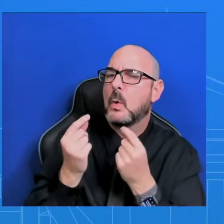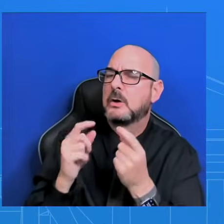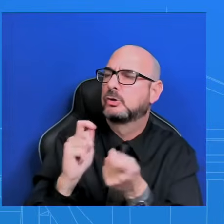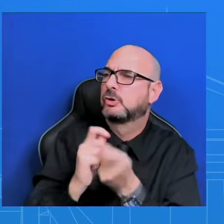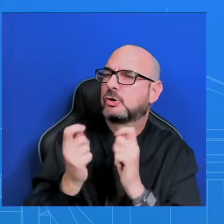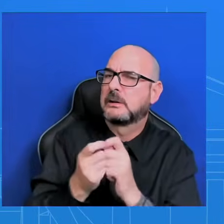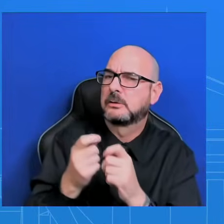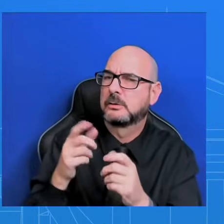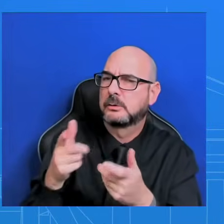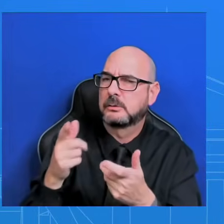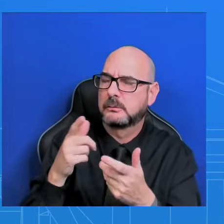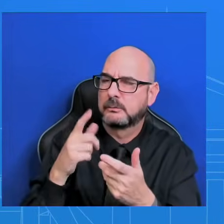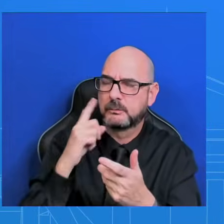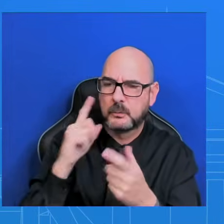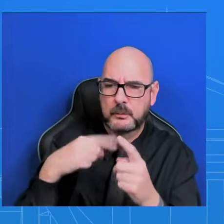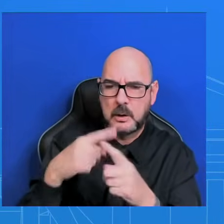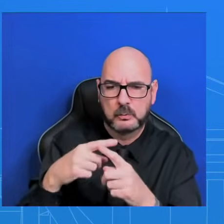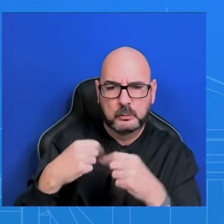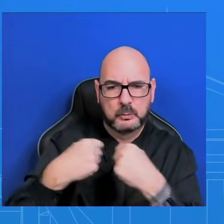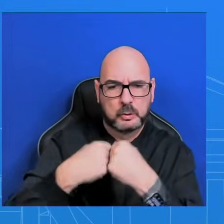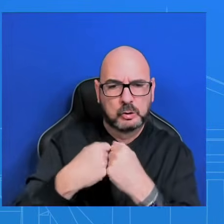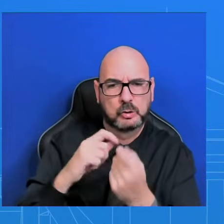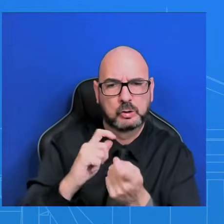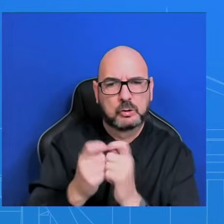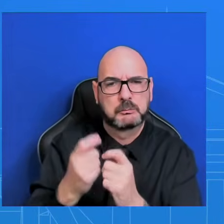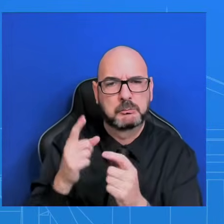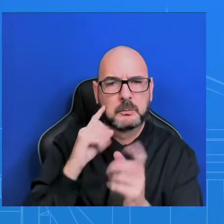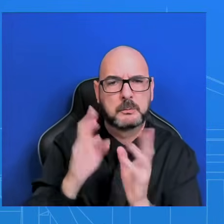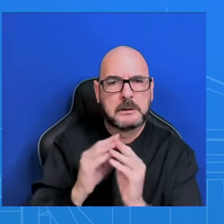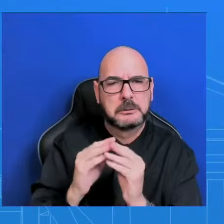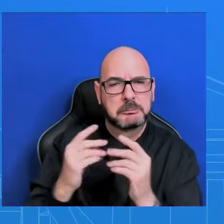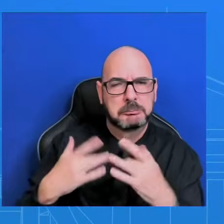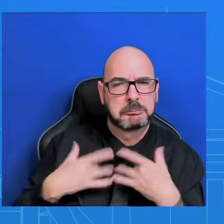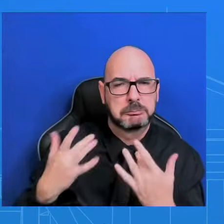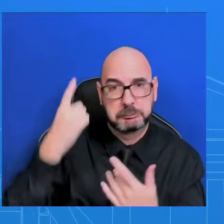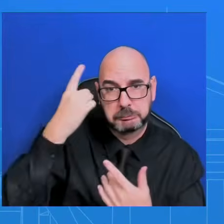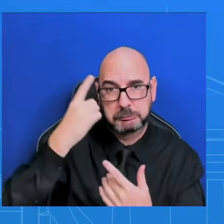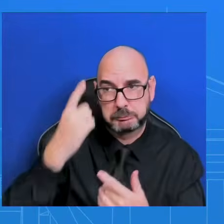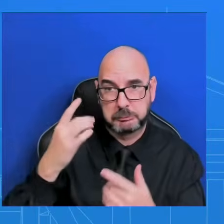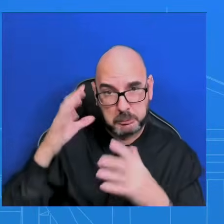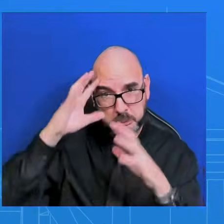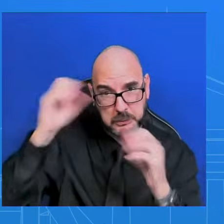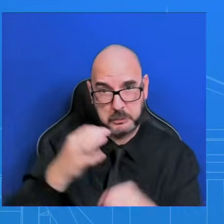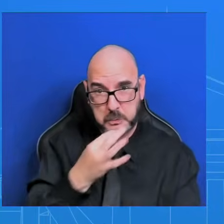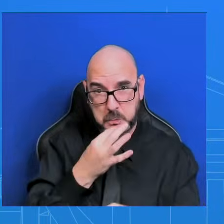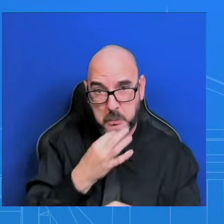The Press: What -- what does he -- does he think that it's close to a done deal to say that yesterday? Ms. Jean-Pierre: So, I want to be really mindful.